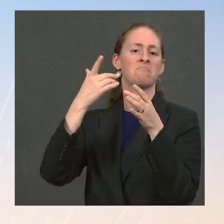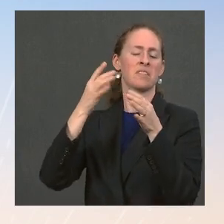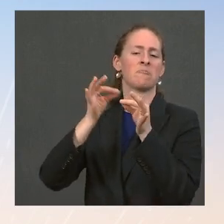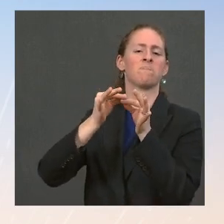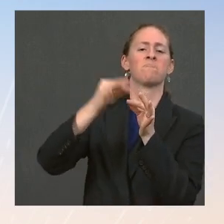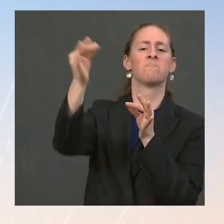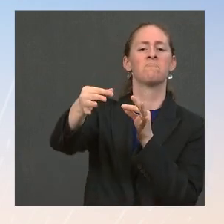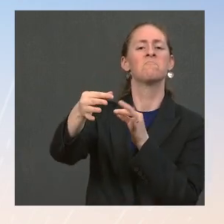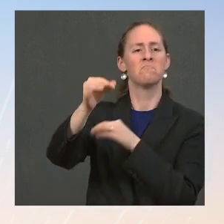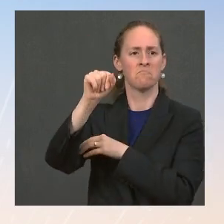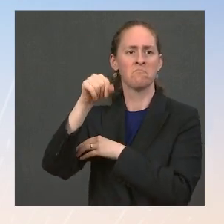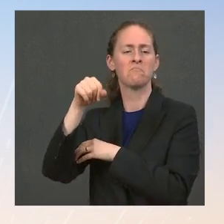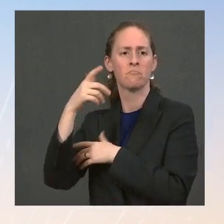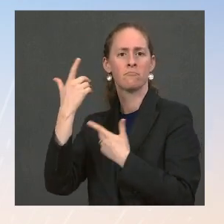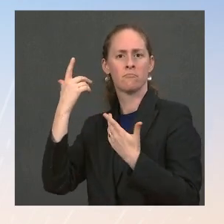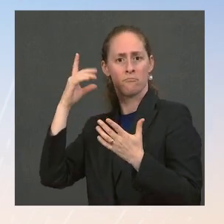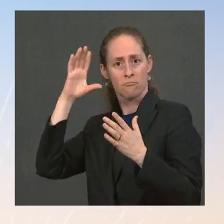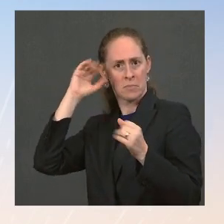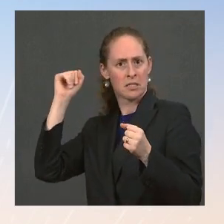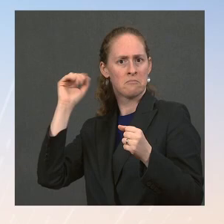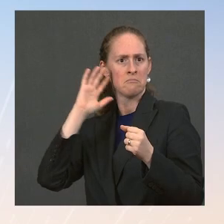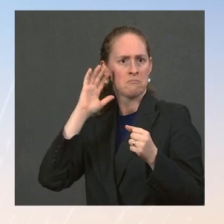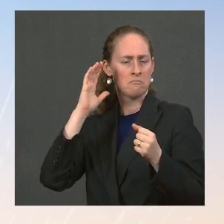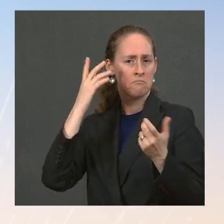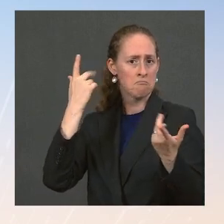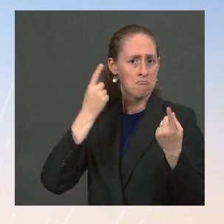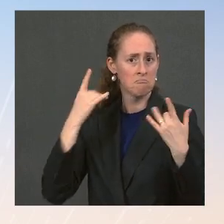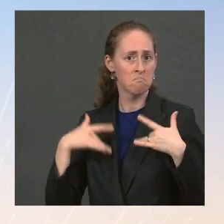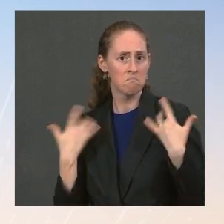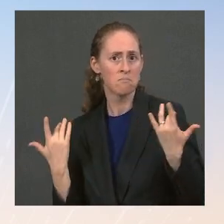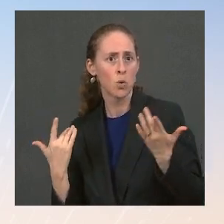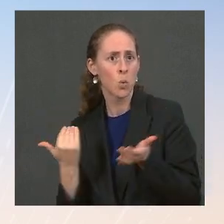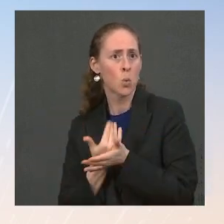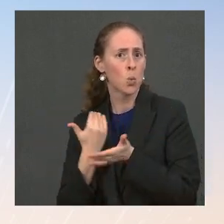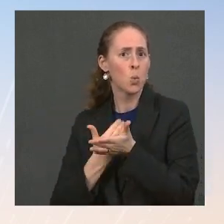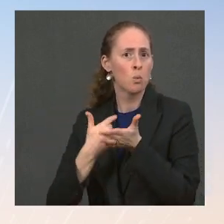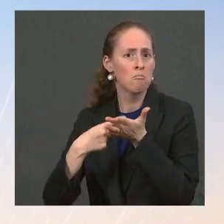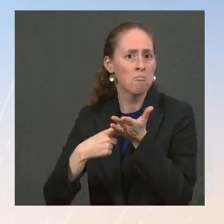to avoid the situation that Congress faced this week so that it doesn't happen again in December?